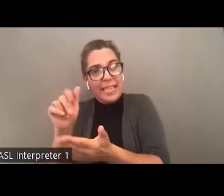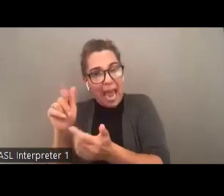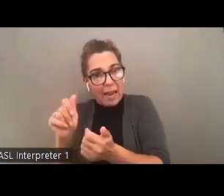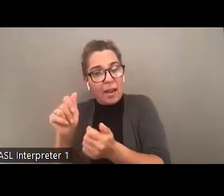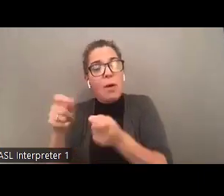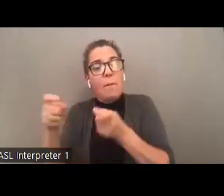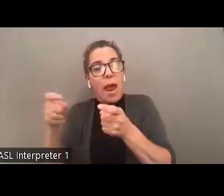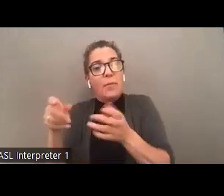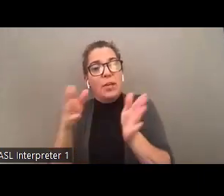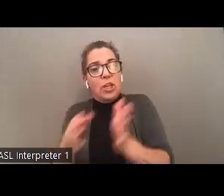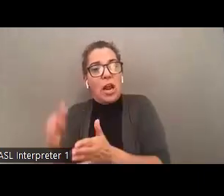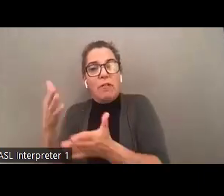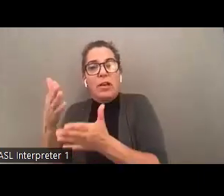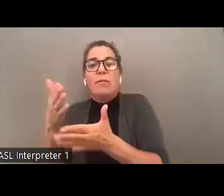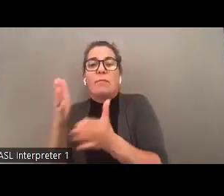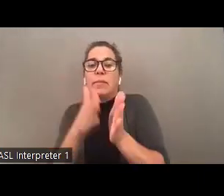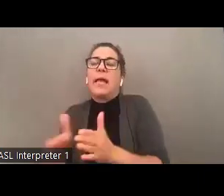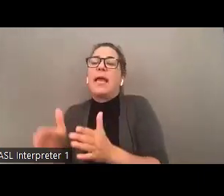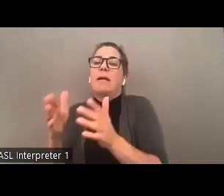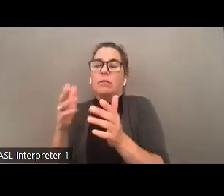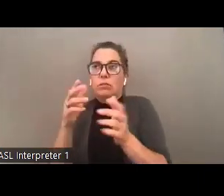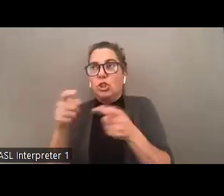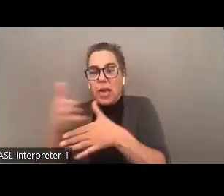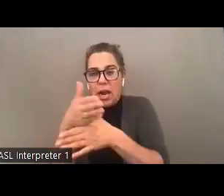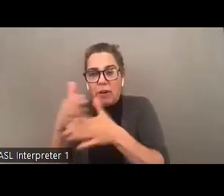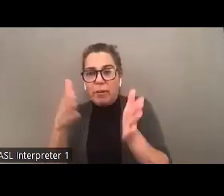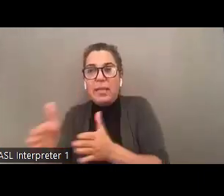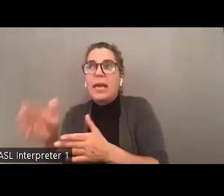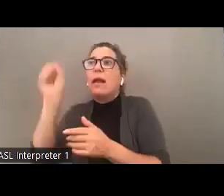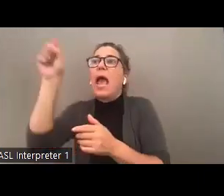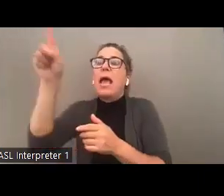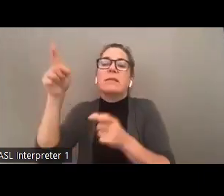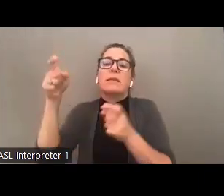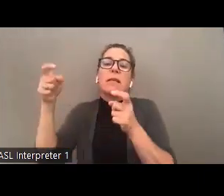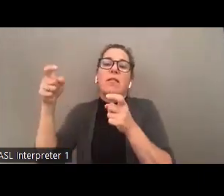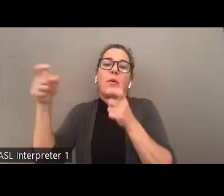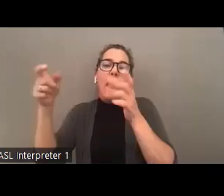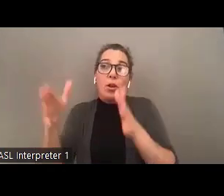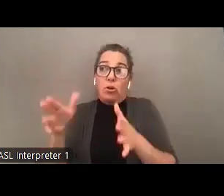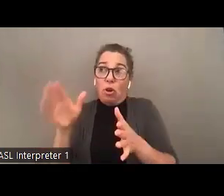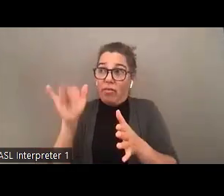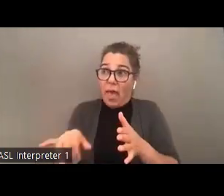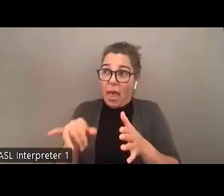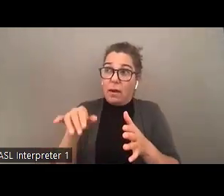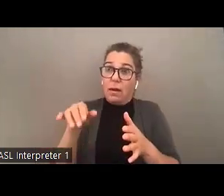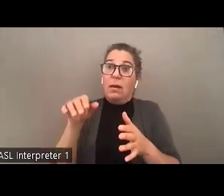researchers should consult their program officer to determine whether the data management and sharing plan should be modified.